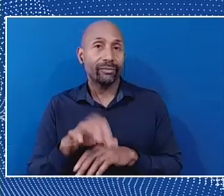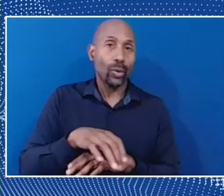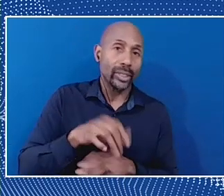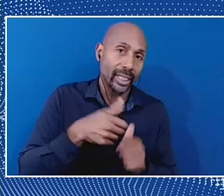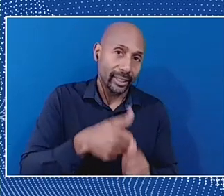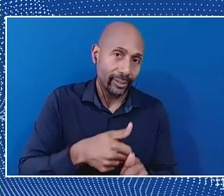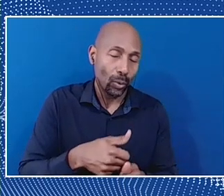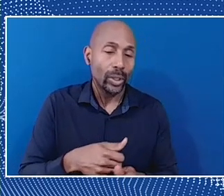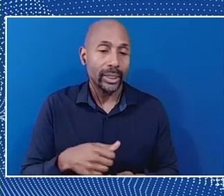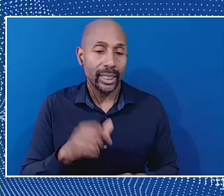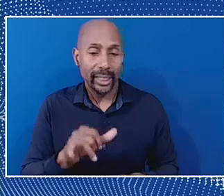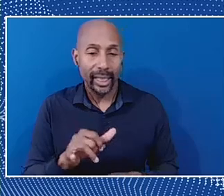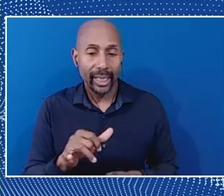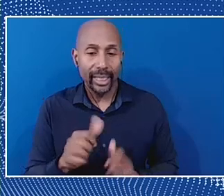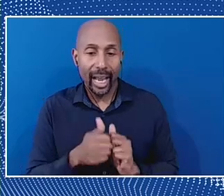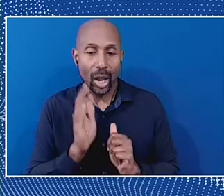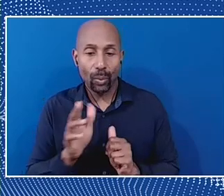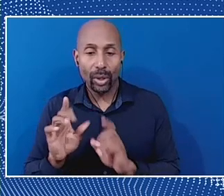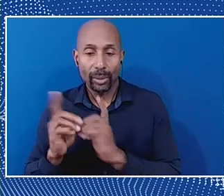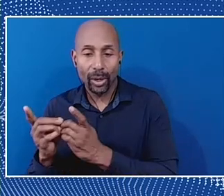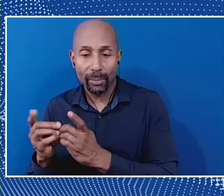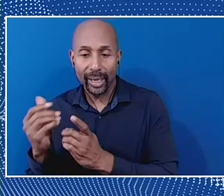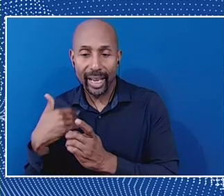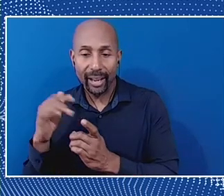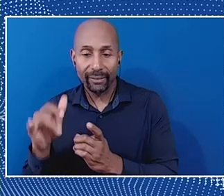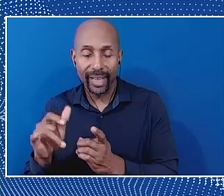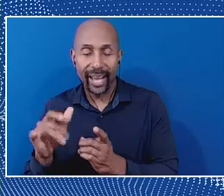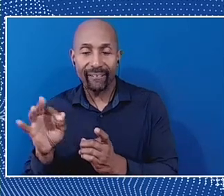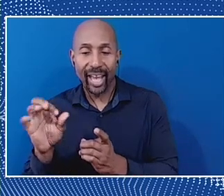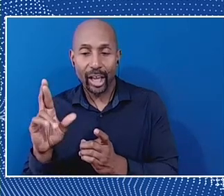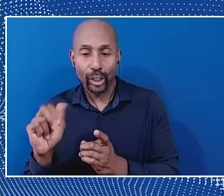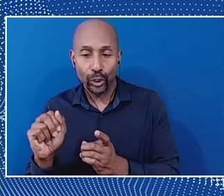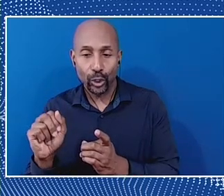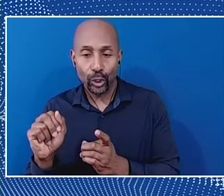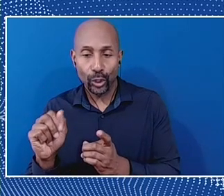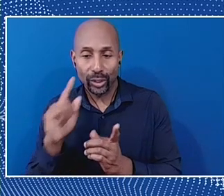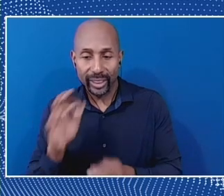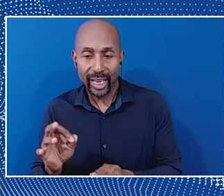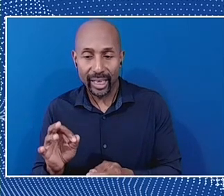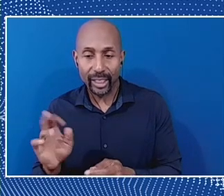Or potentially maybe even some tensions or possibilities with SAVE.